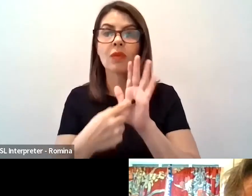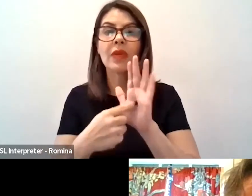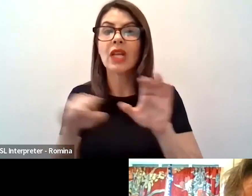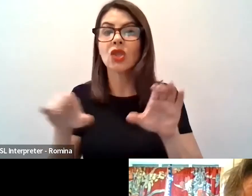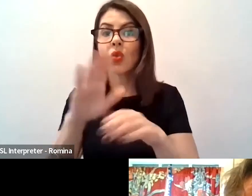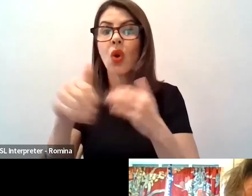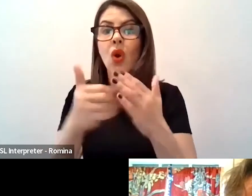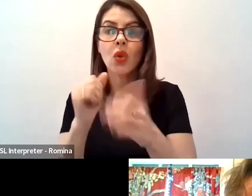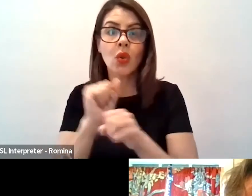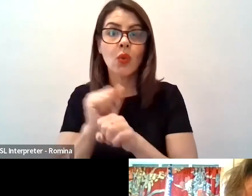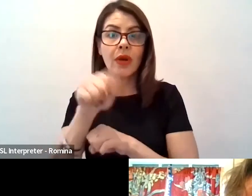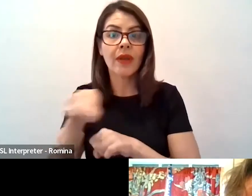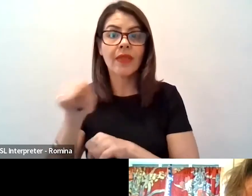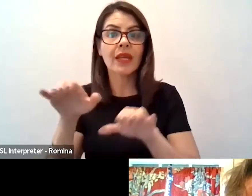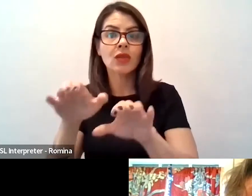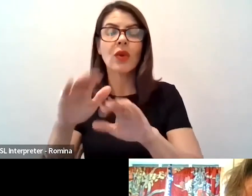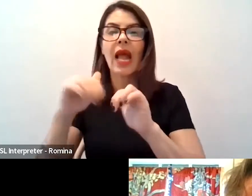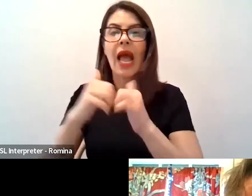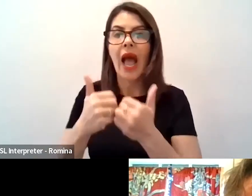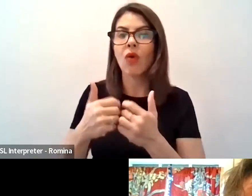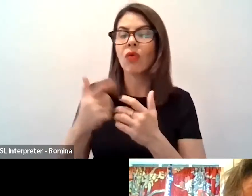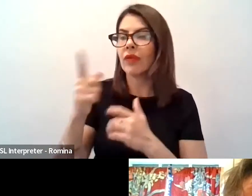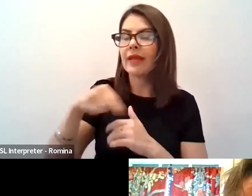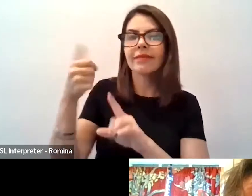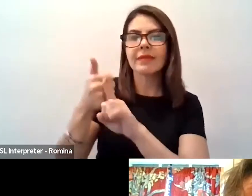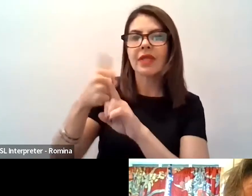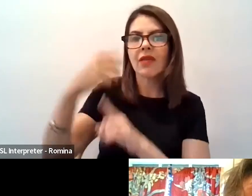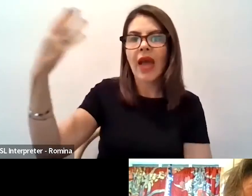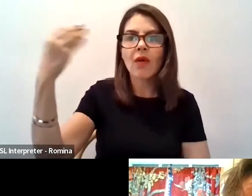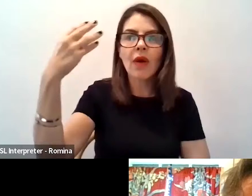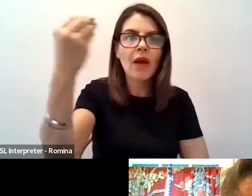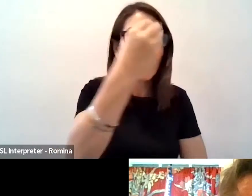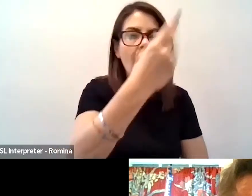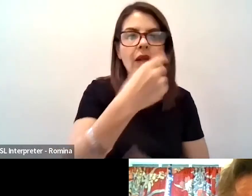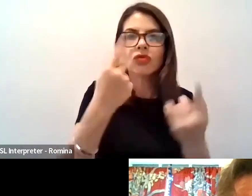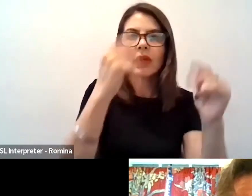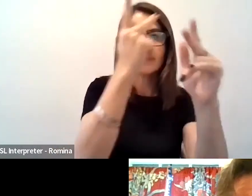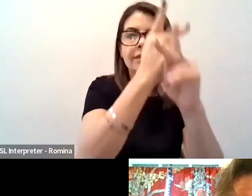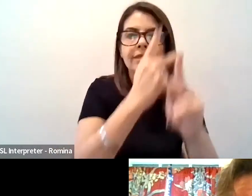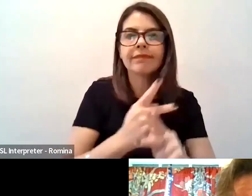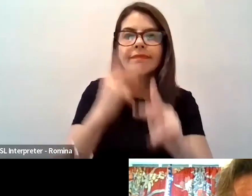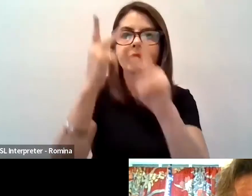and how they're out there making sure that our members are safe and protected on set every day.